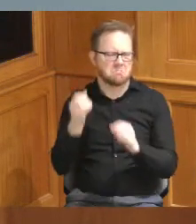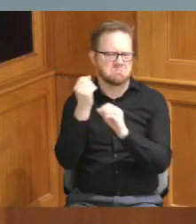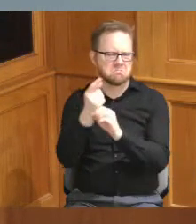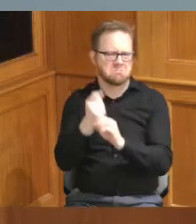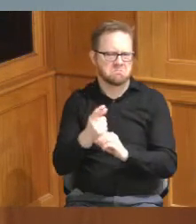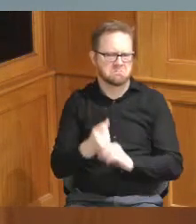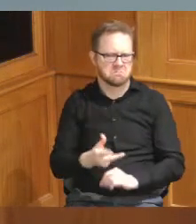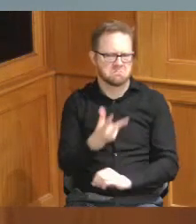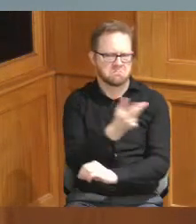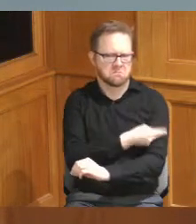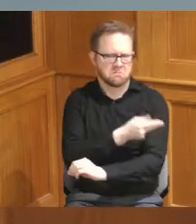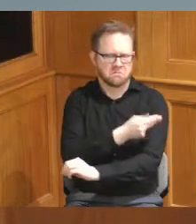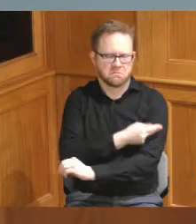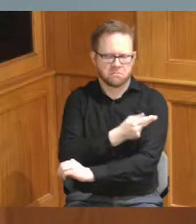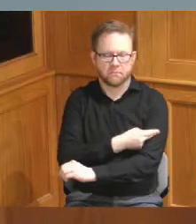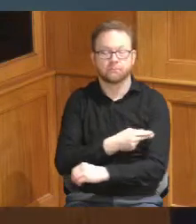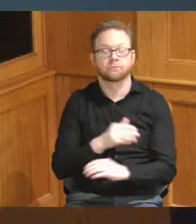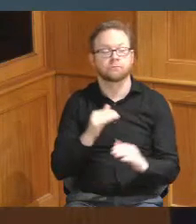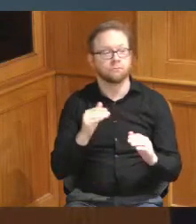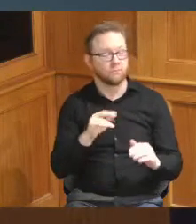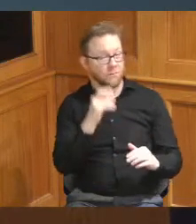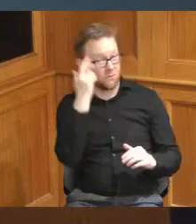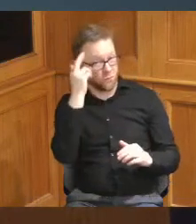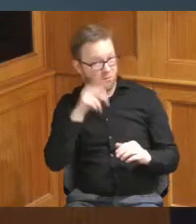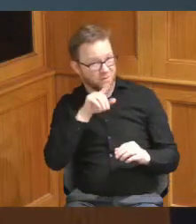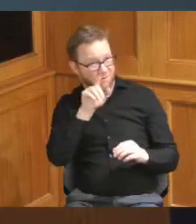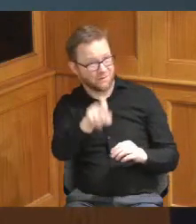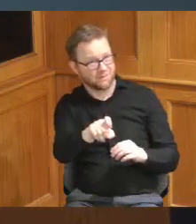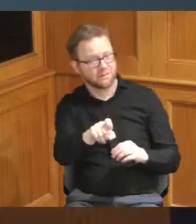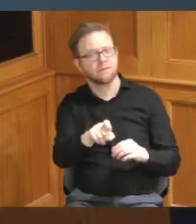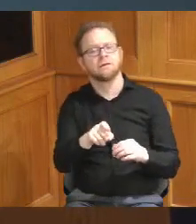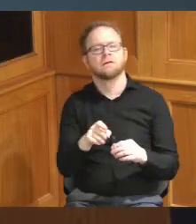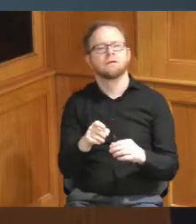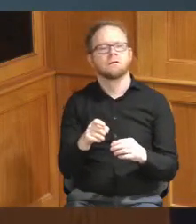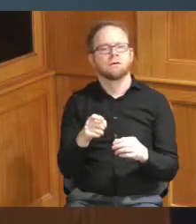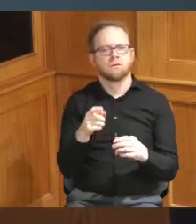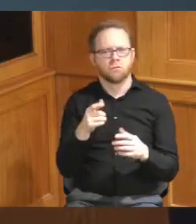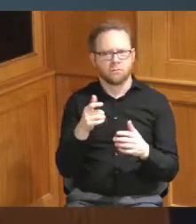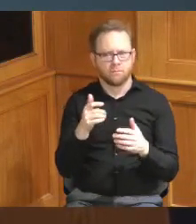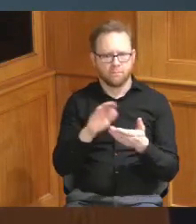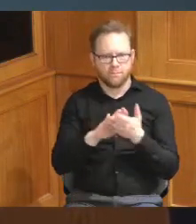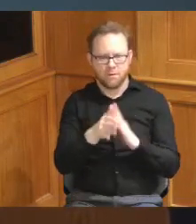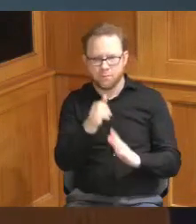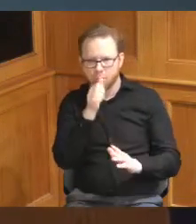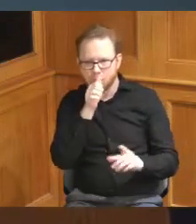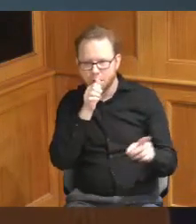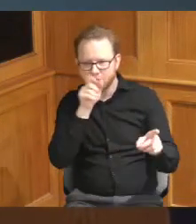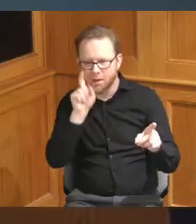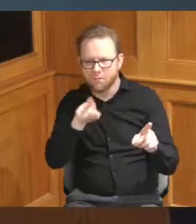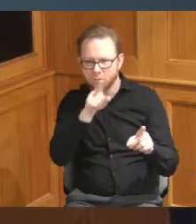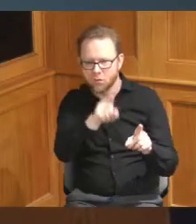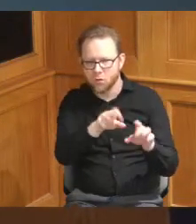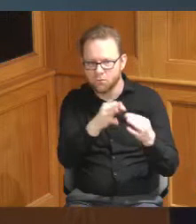asking that is that sometimes when it goes to when we start to privatize the vaccinations the cost